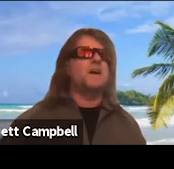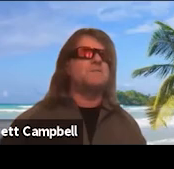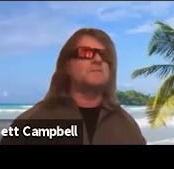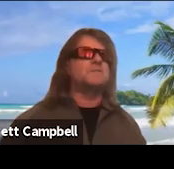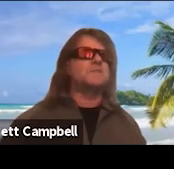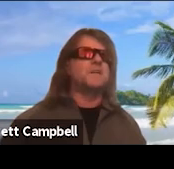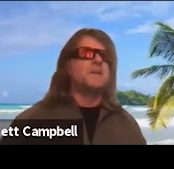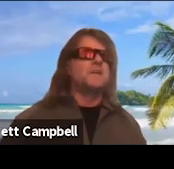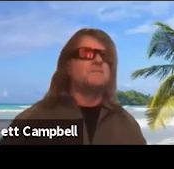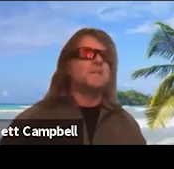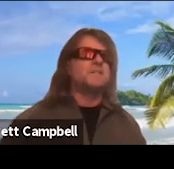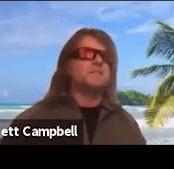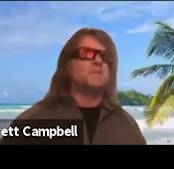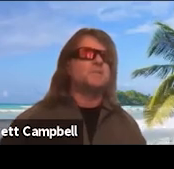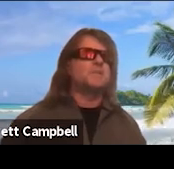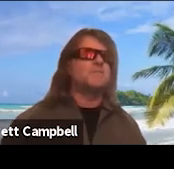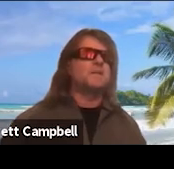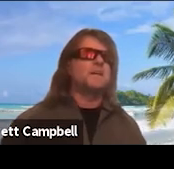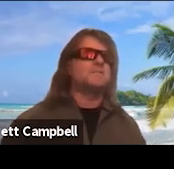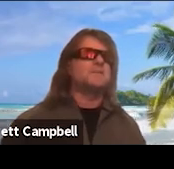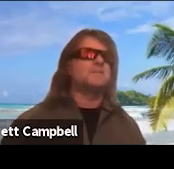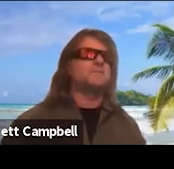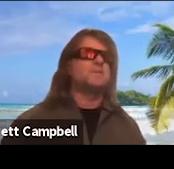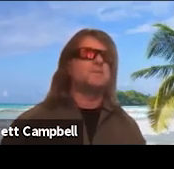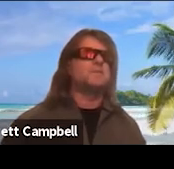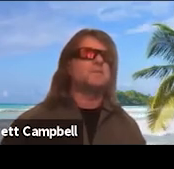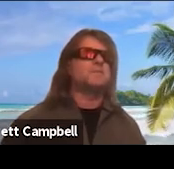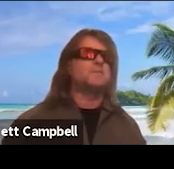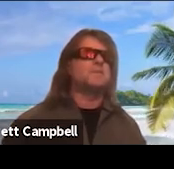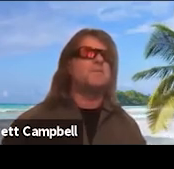I was making the assumption that everybody had some kind of exposure .